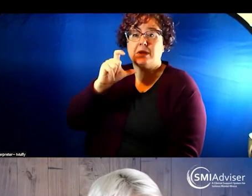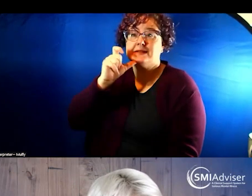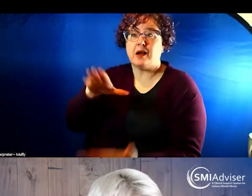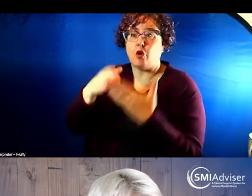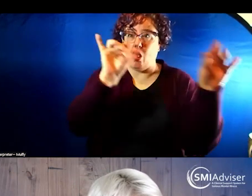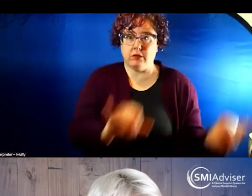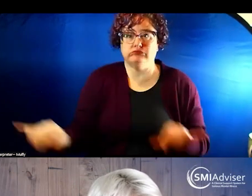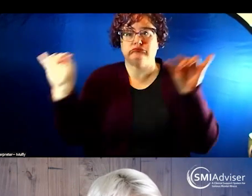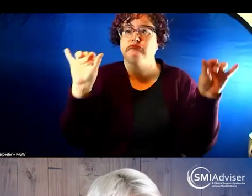IS IT INCLUSIVE?